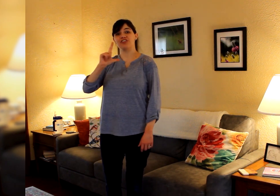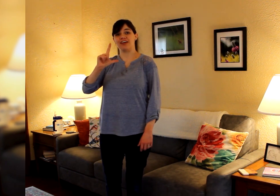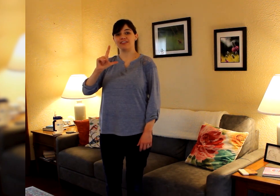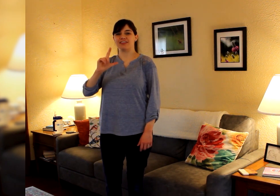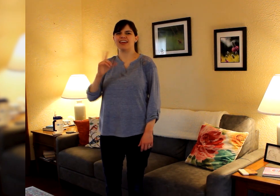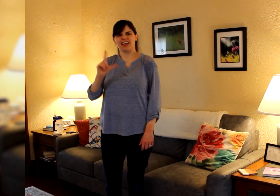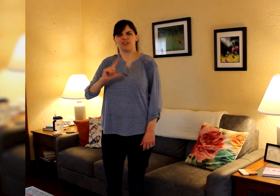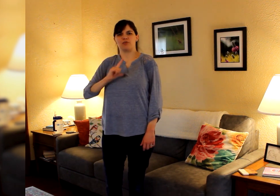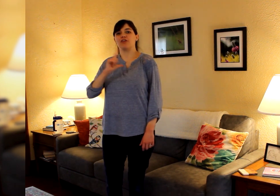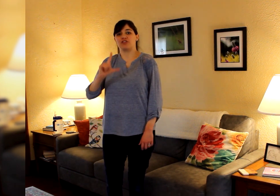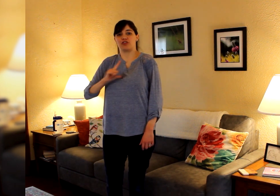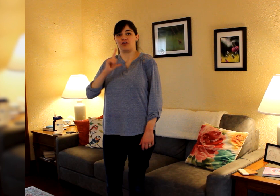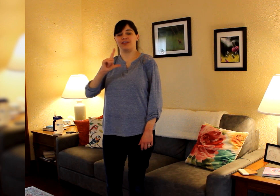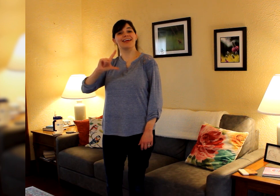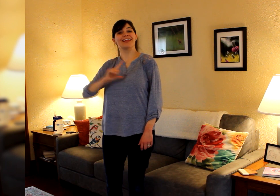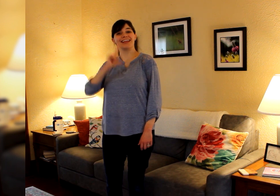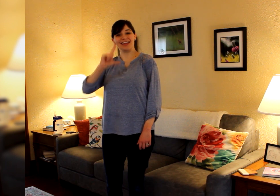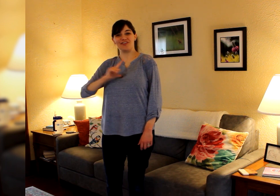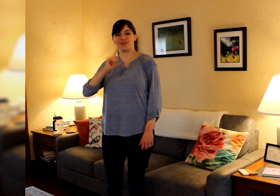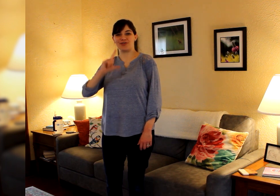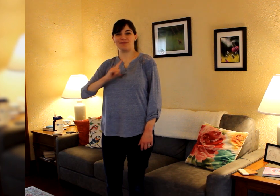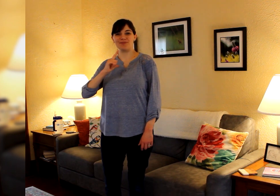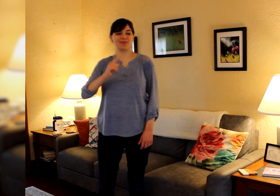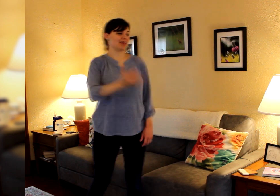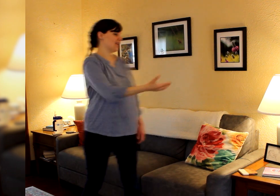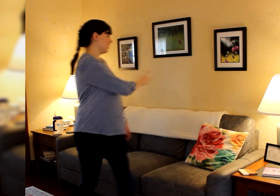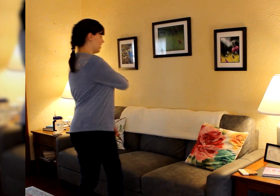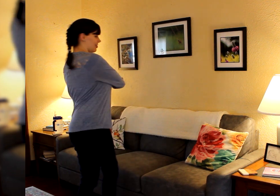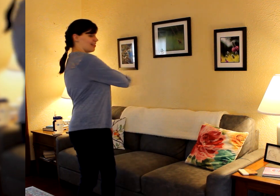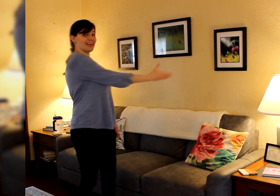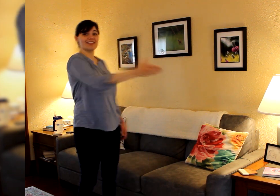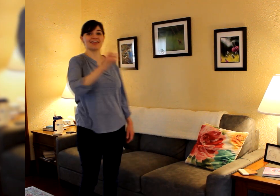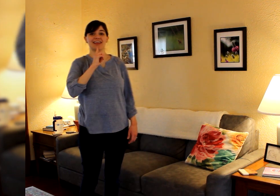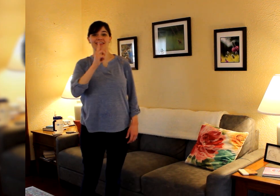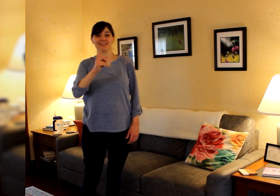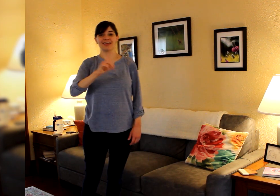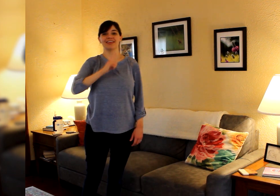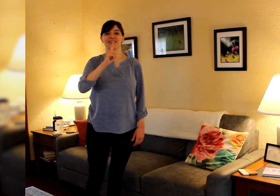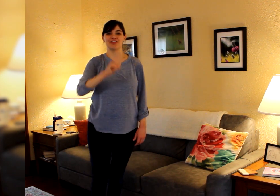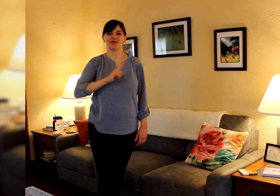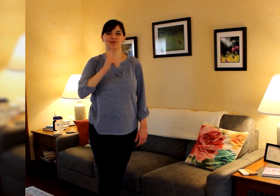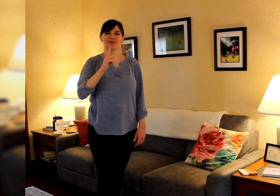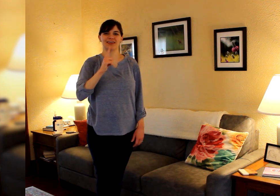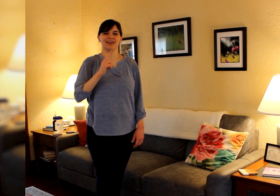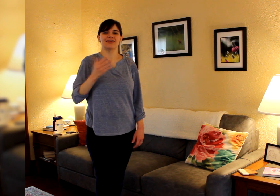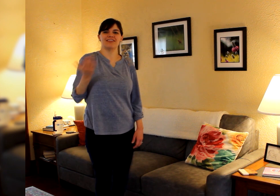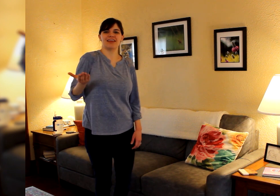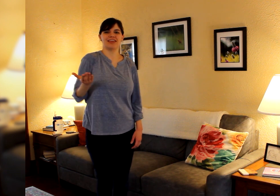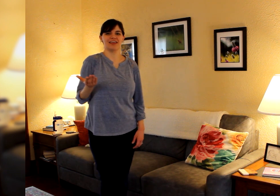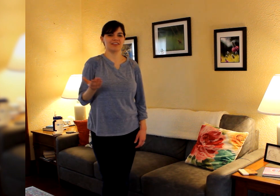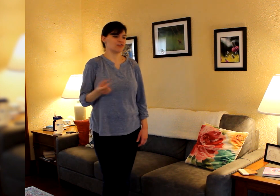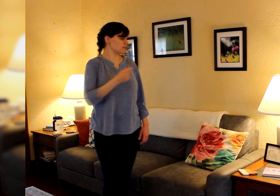chest in like a small circle: living room. This is the living room. To say this, just